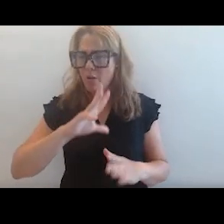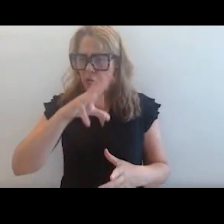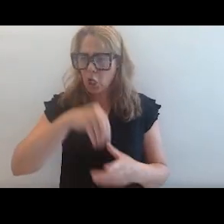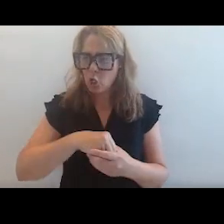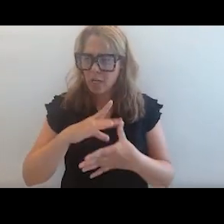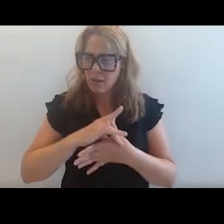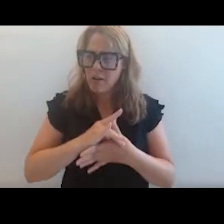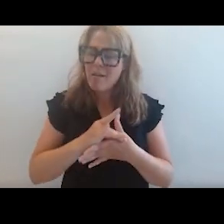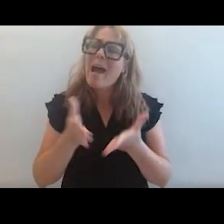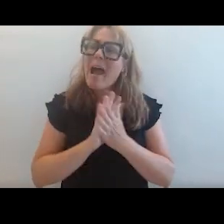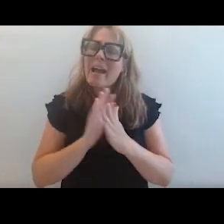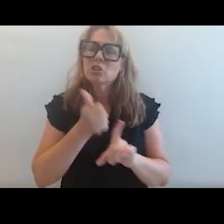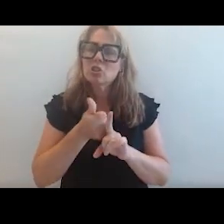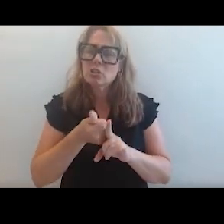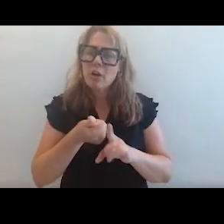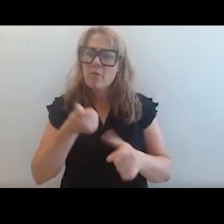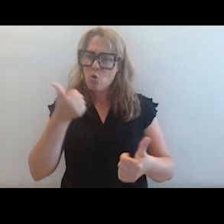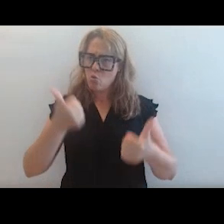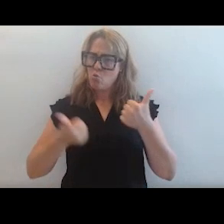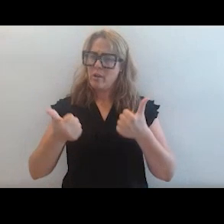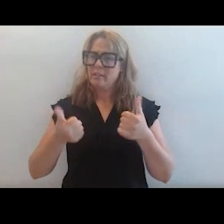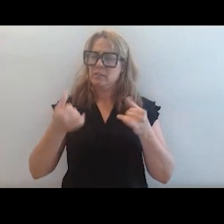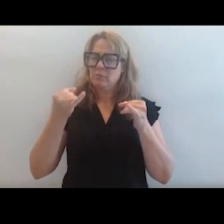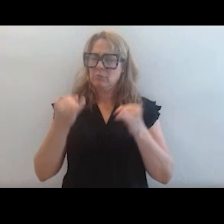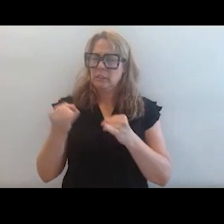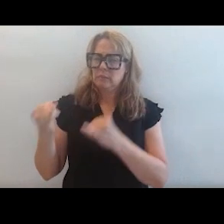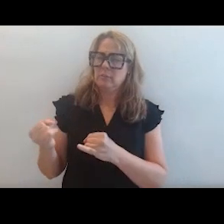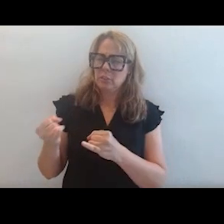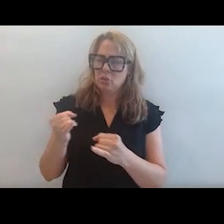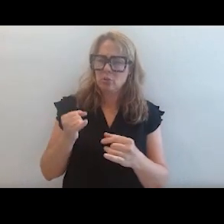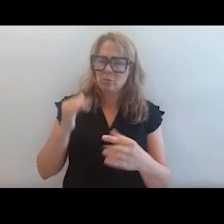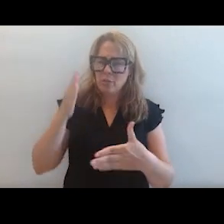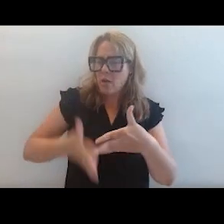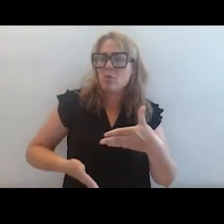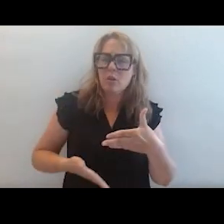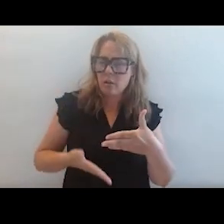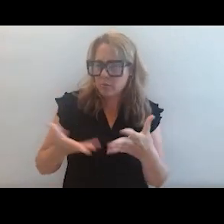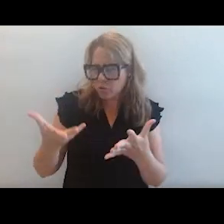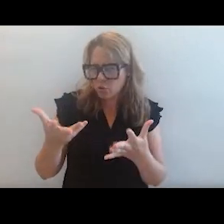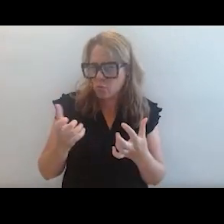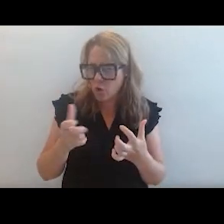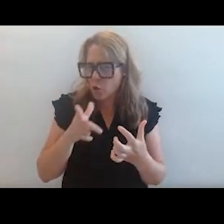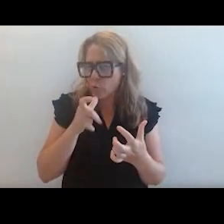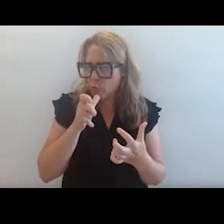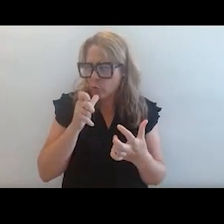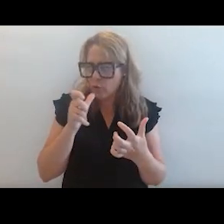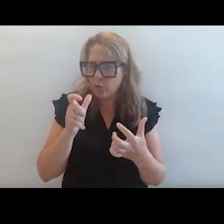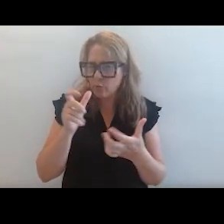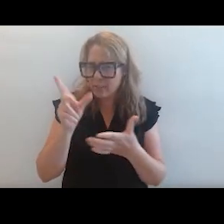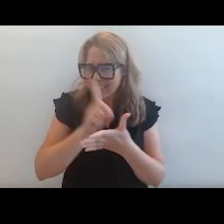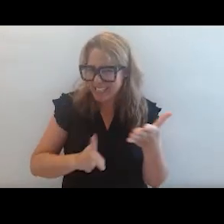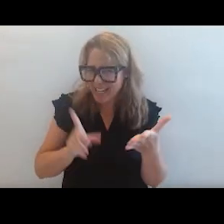ask yourself: What individual outcomes are you driving toward, and who are you designing for?